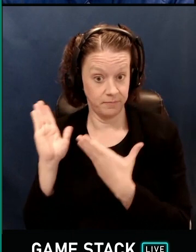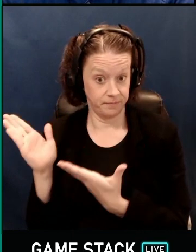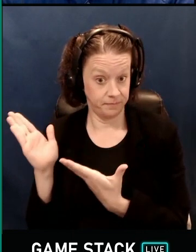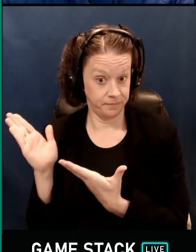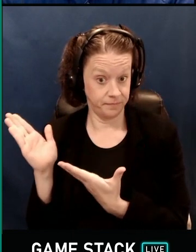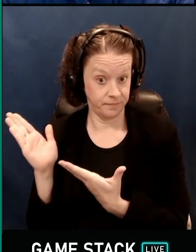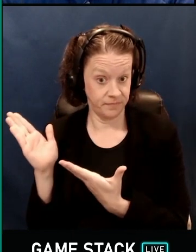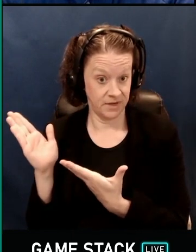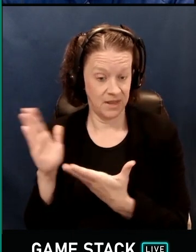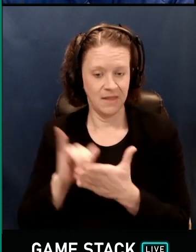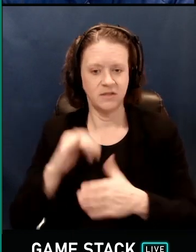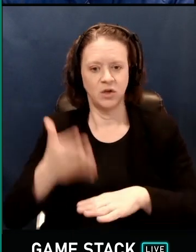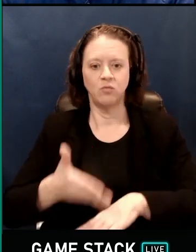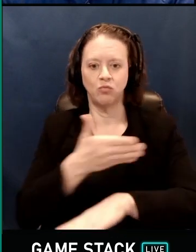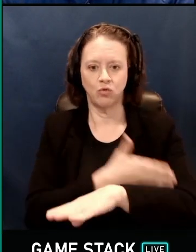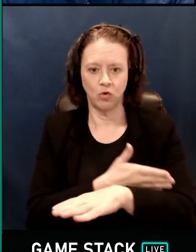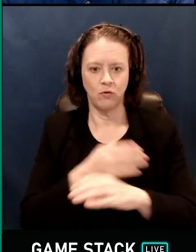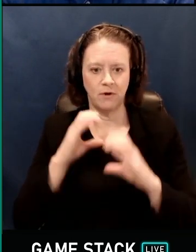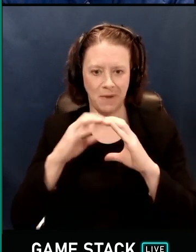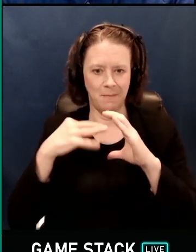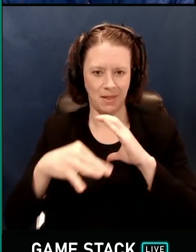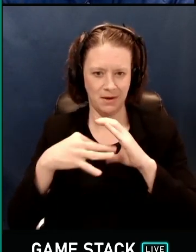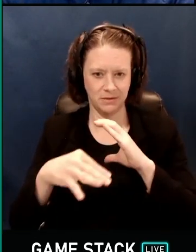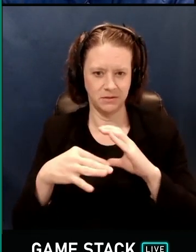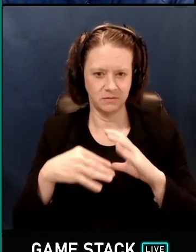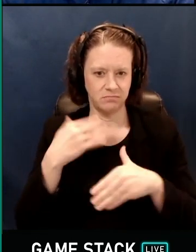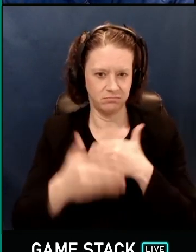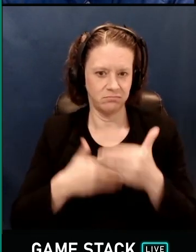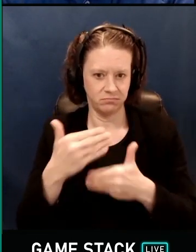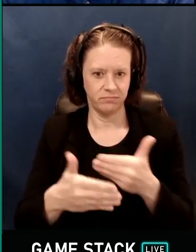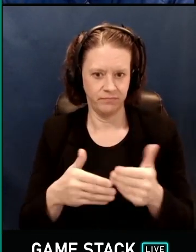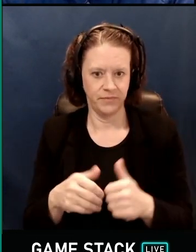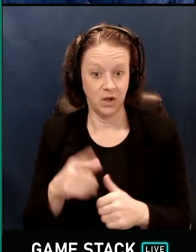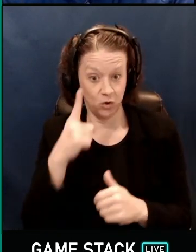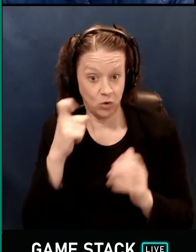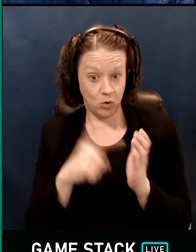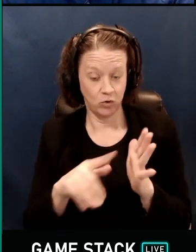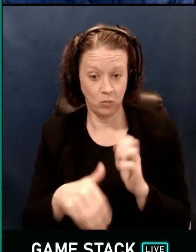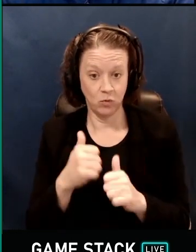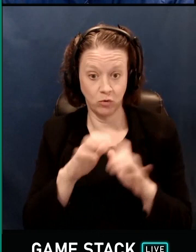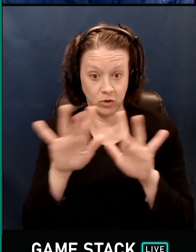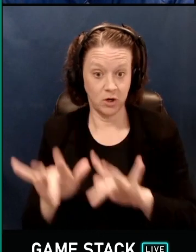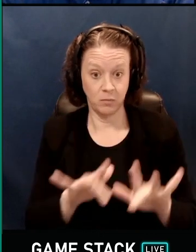As you can see, most computer resources moved to the cloud.